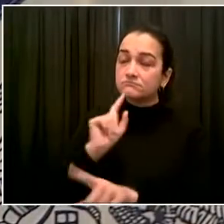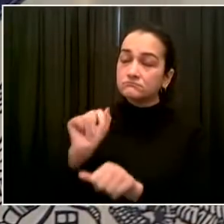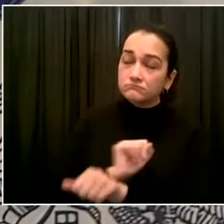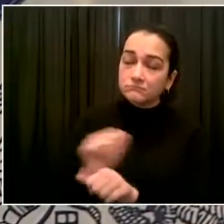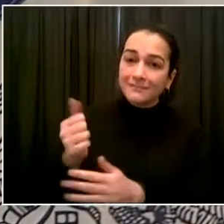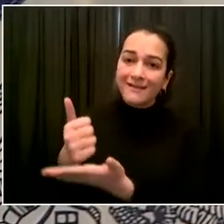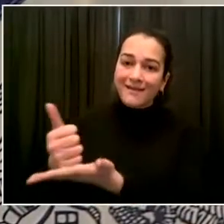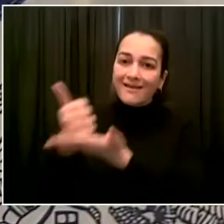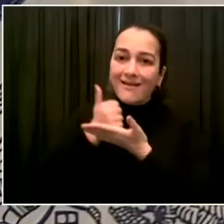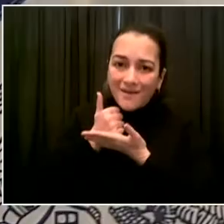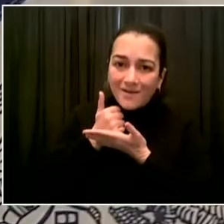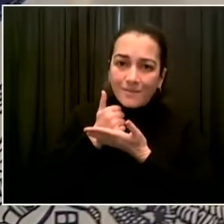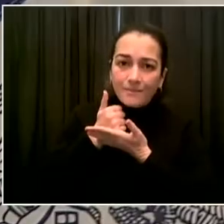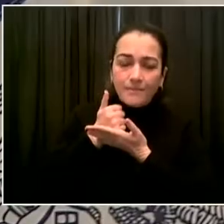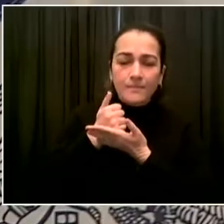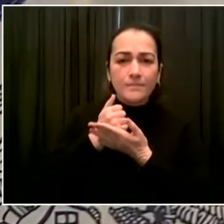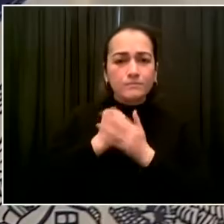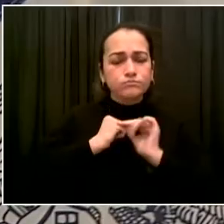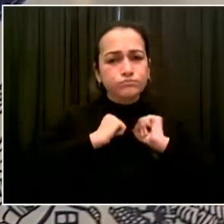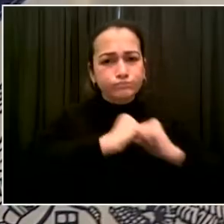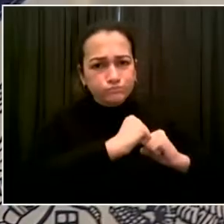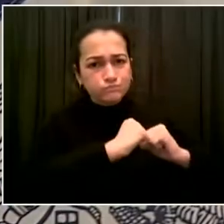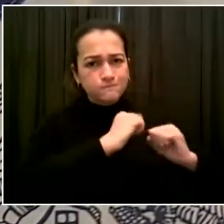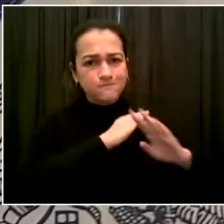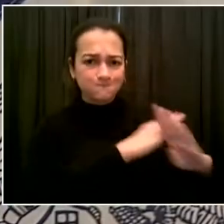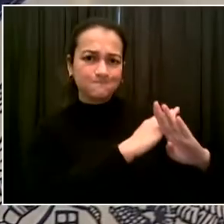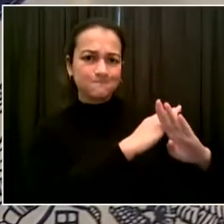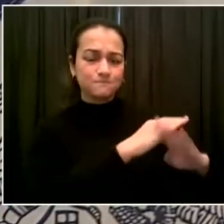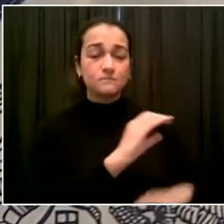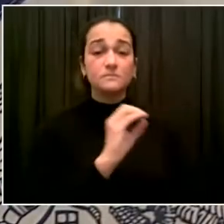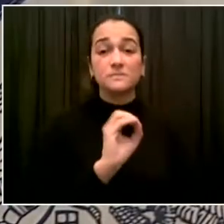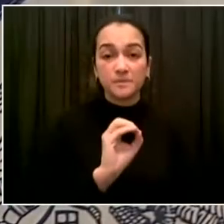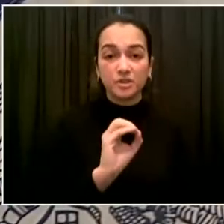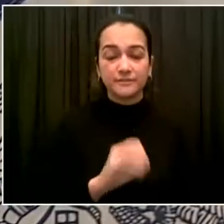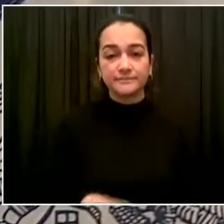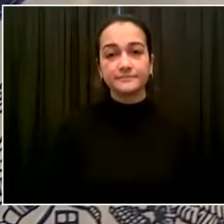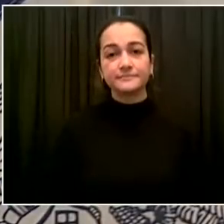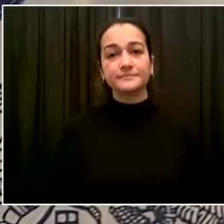WE HAVE TO MOVE FASTER AND THAT'S WHY WE ARE FOCUSING EVEN MORE ON VACCINATION AND WE DO KNOW THAT VACCINATION